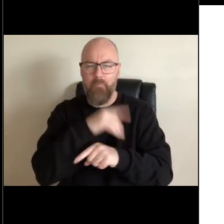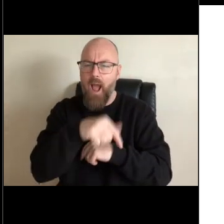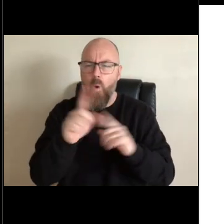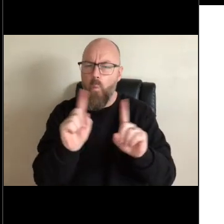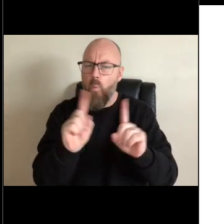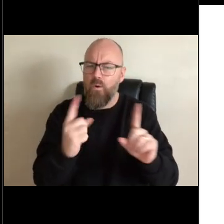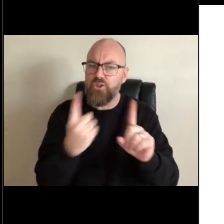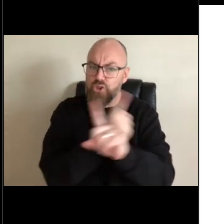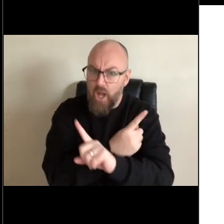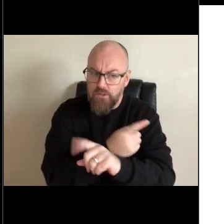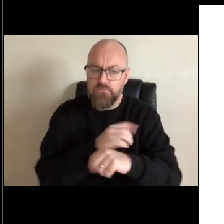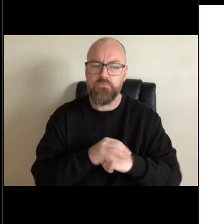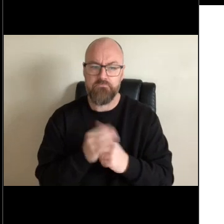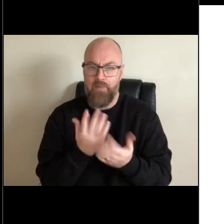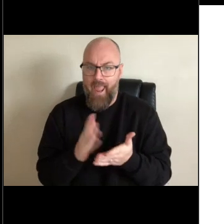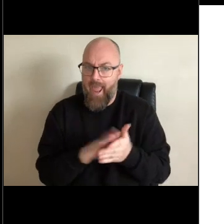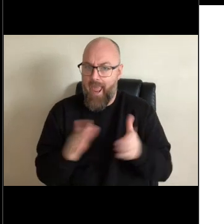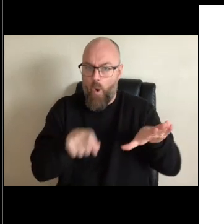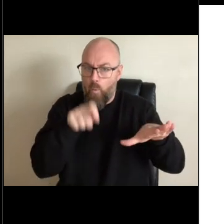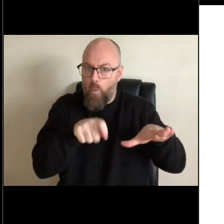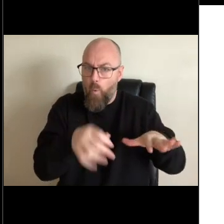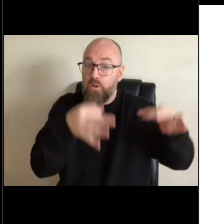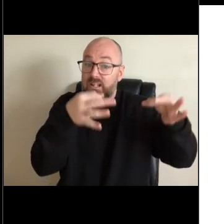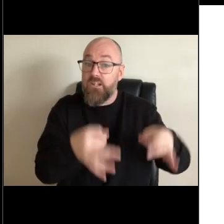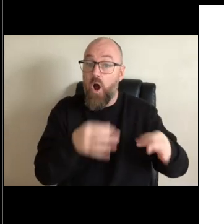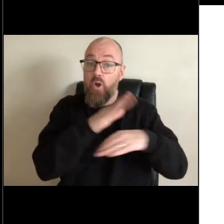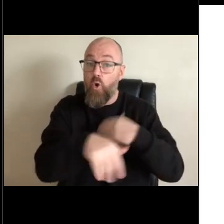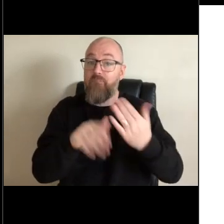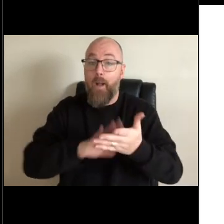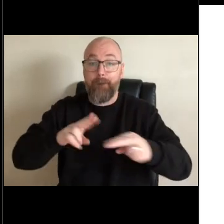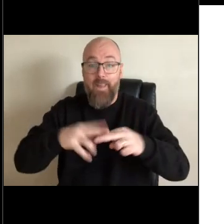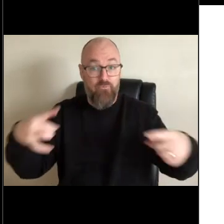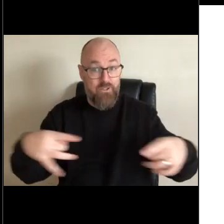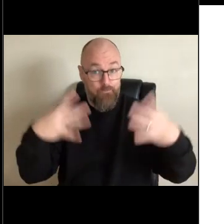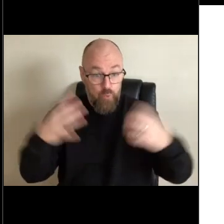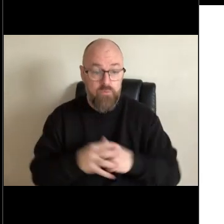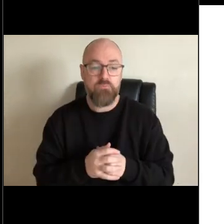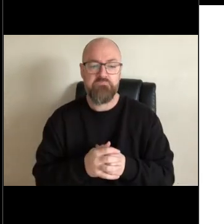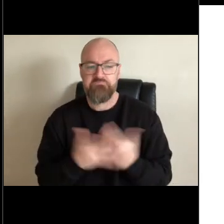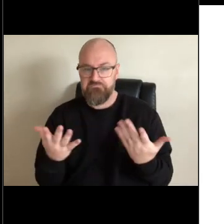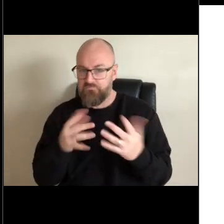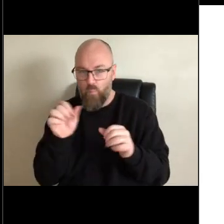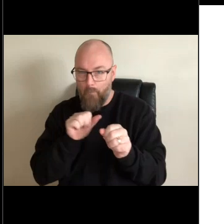the Court decides parenting disputes the focus on best interests and safety what the court can do